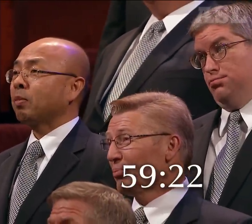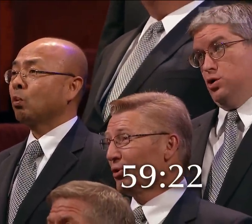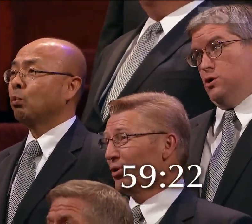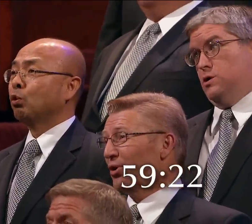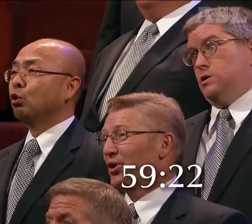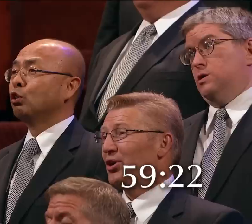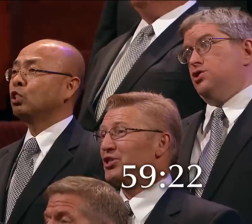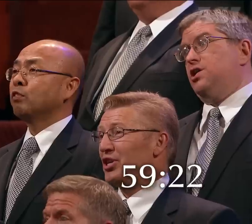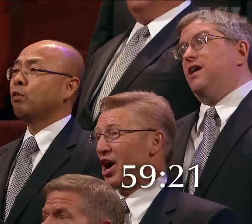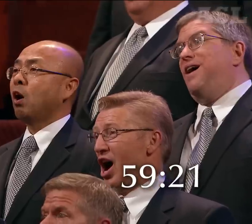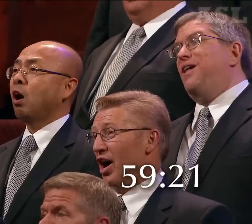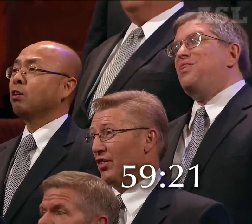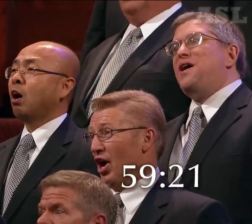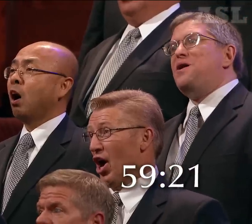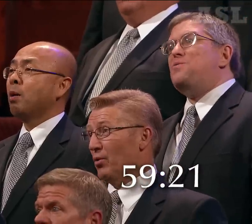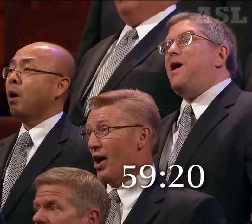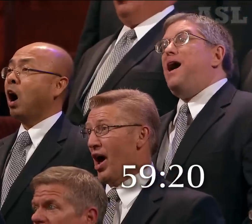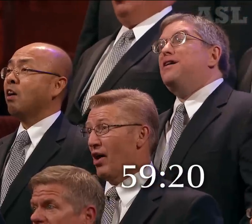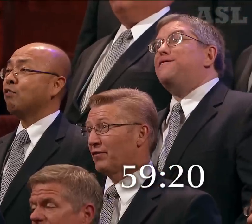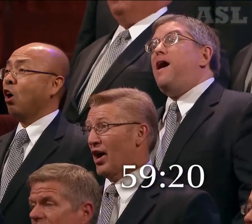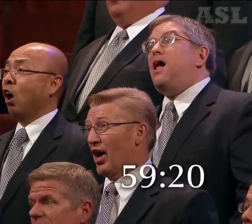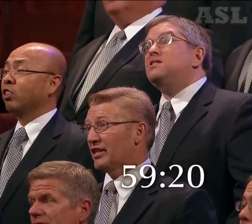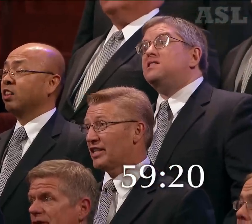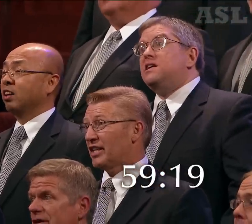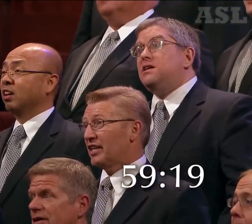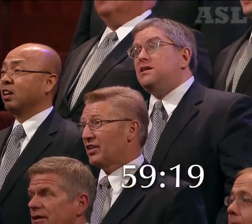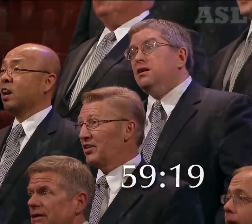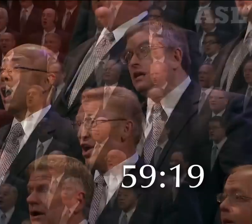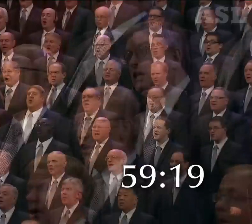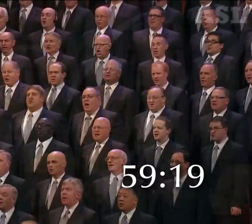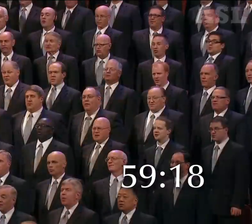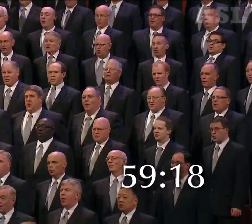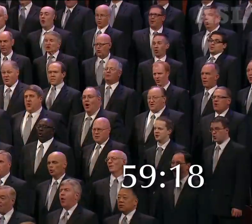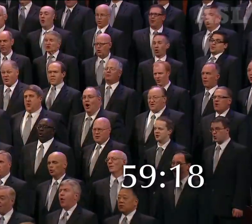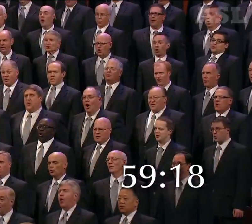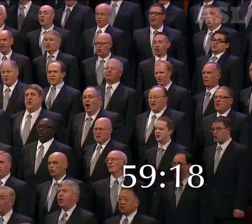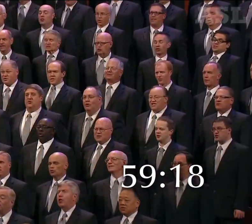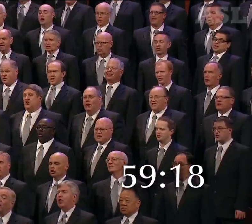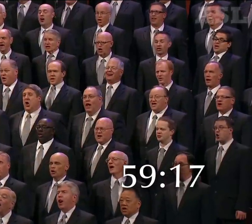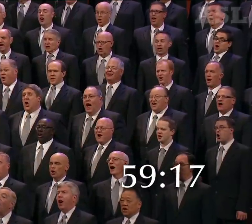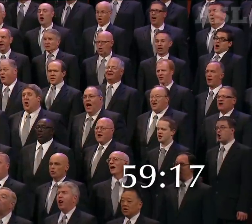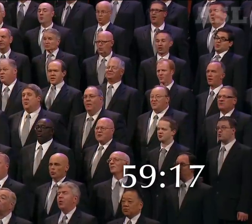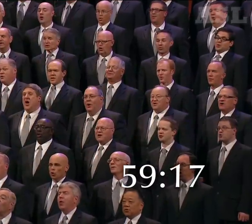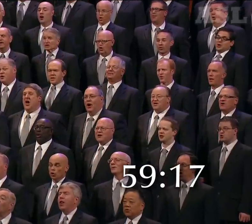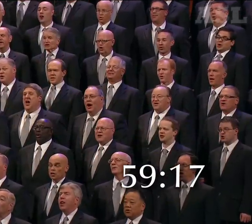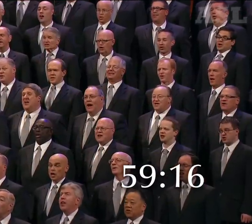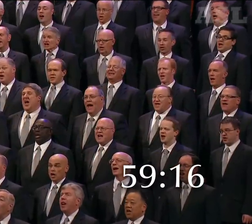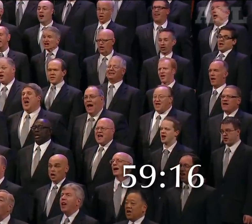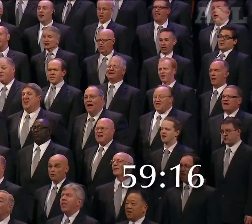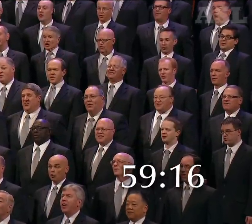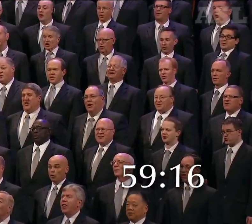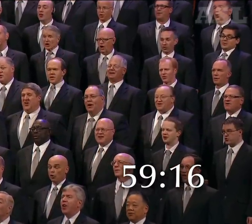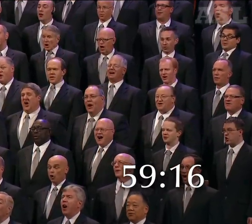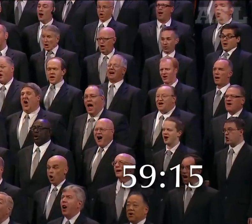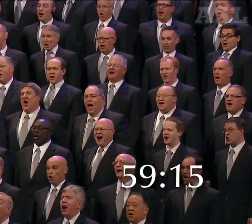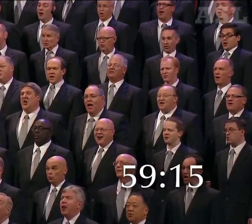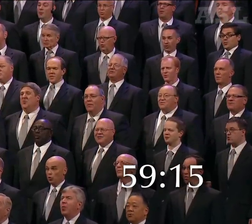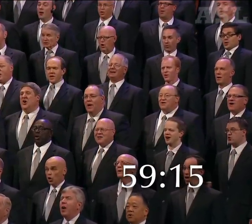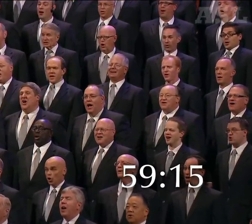THIS IS THE ENGLISH CLOSED CAPTION CHANNEL OF THE CHURCH OF JESUS CHRIST OF LATTER-DAY SAINTS.